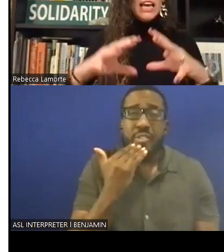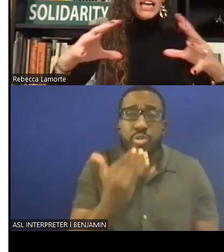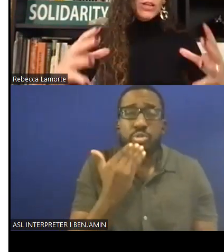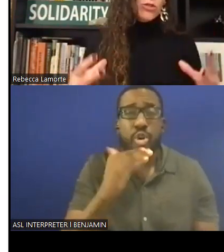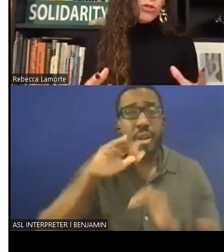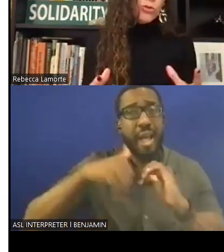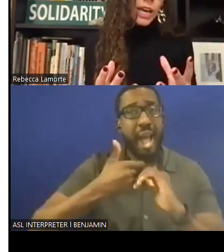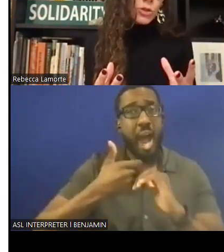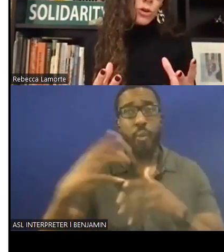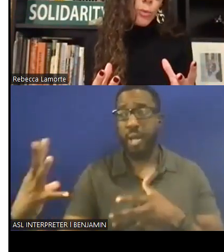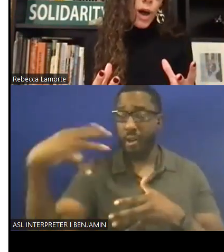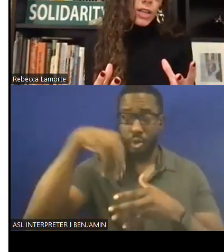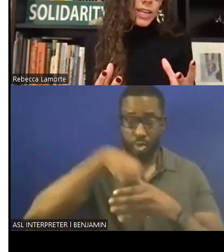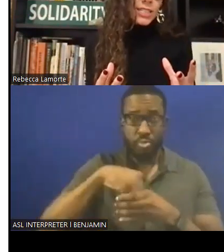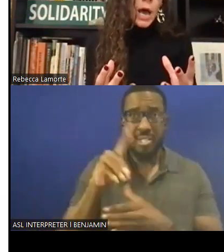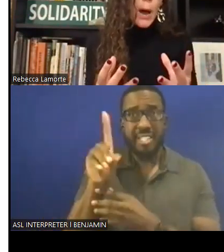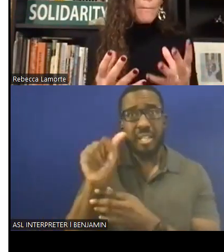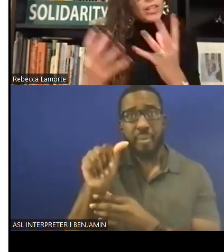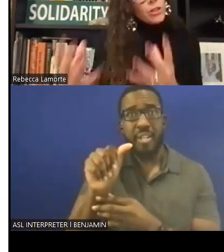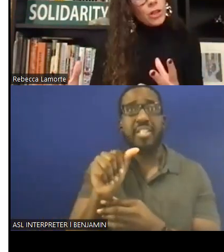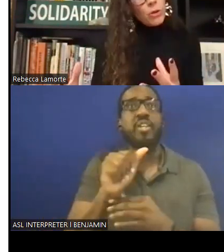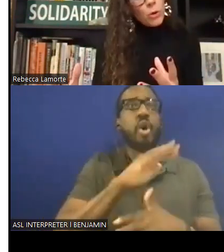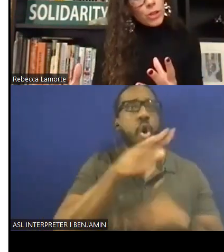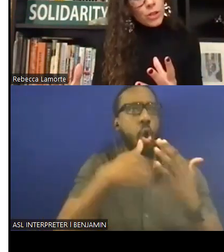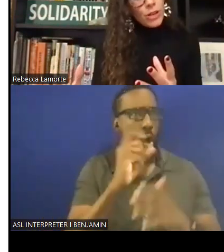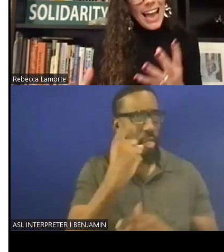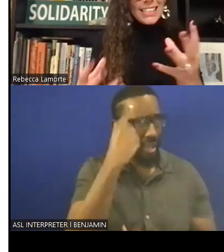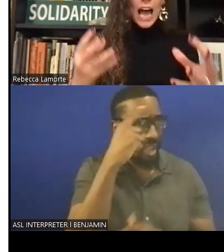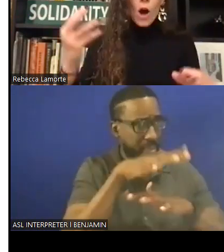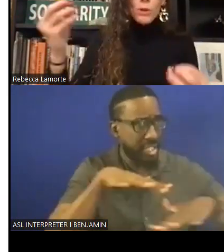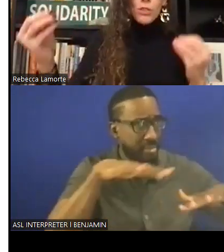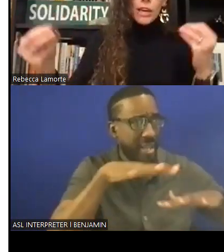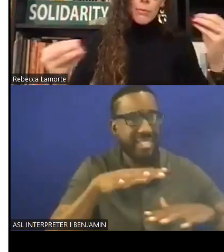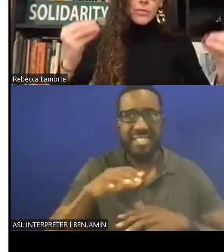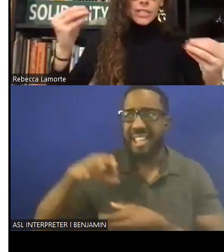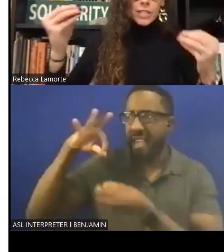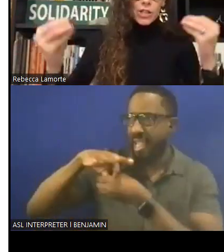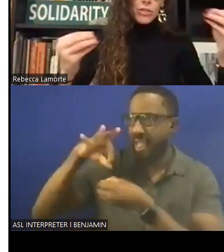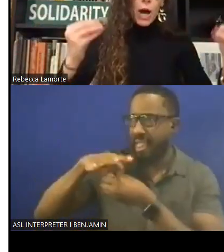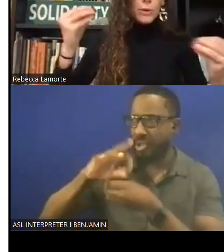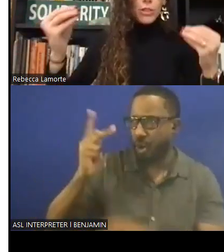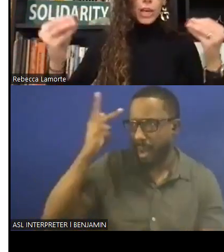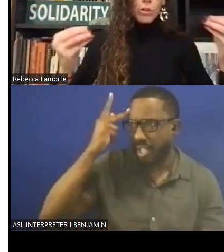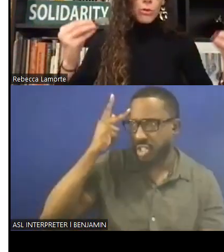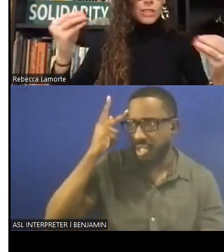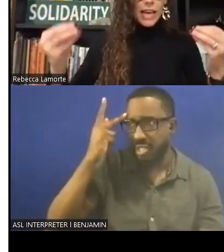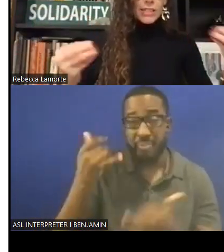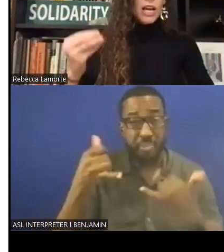into electoral politics, but there's still more to do. And to help you think about these issues, help you think through this lens,